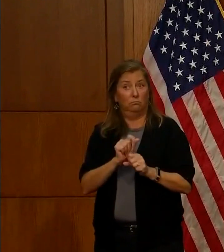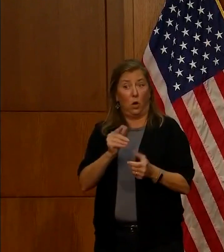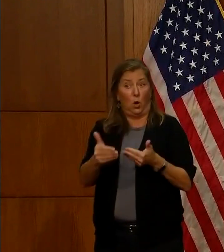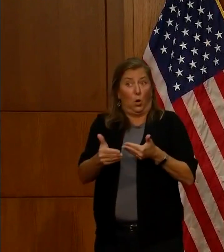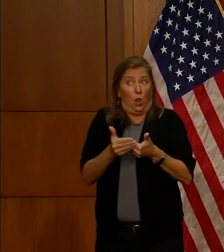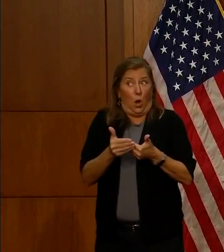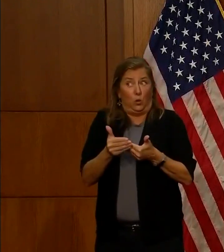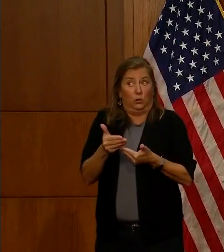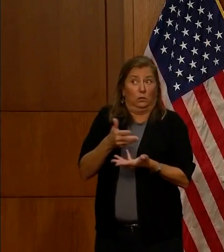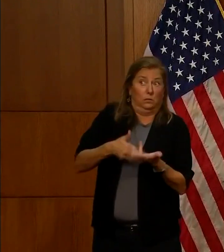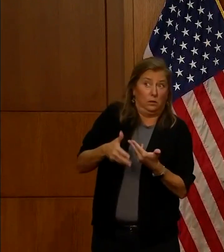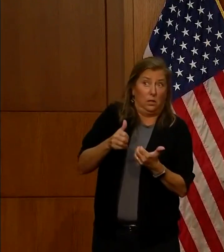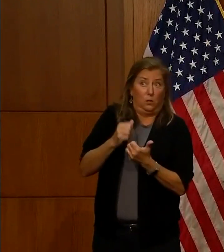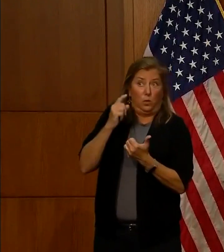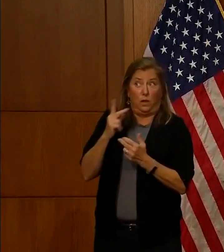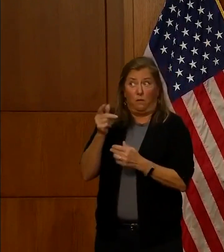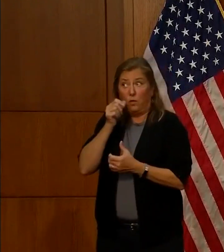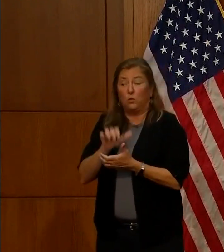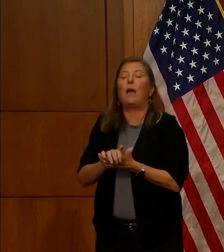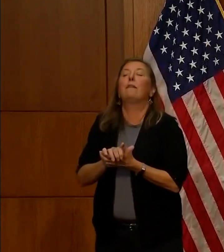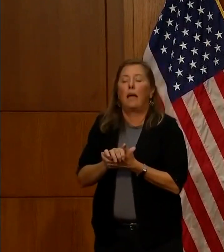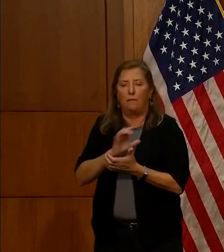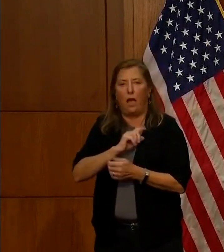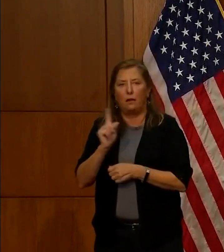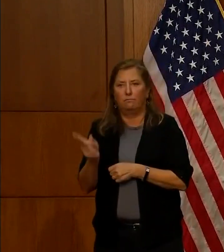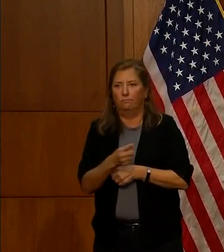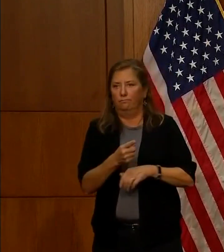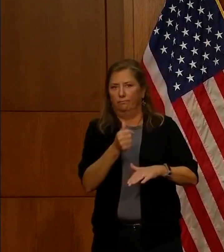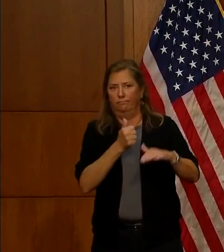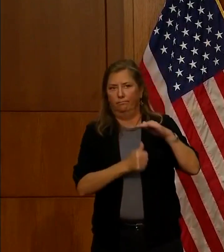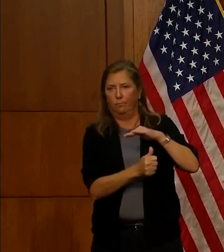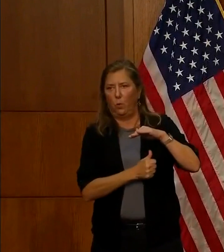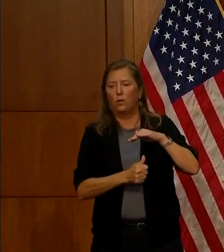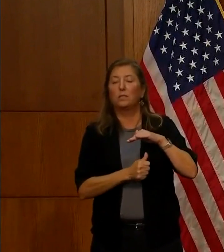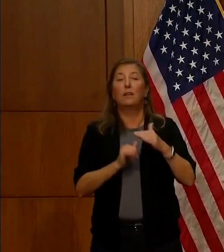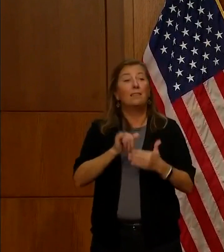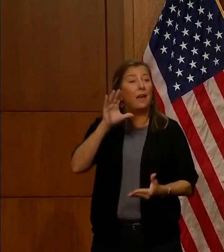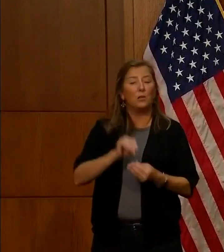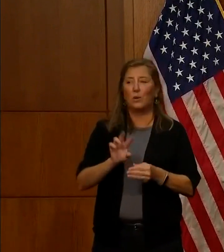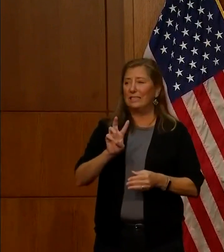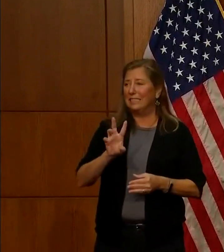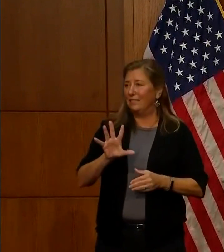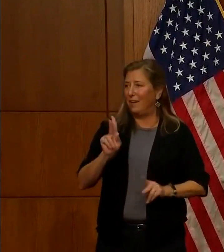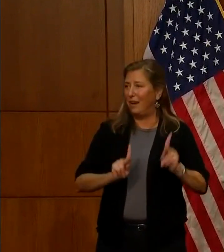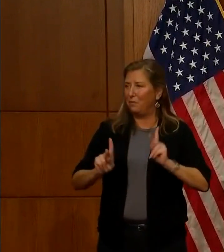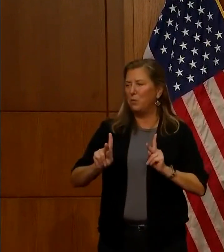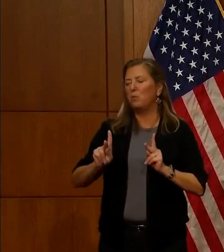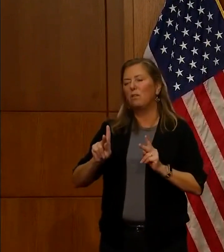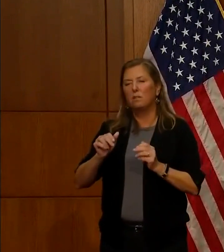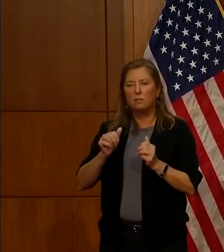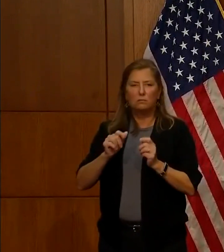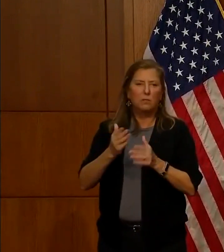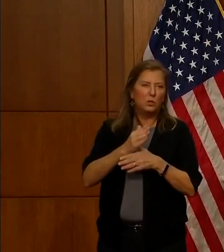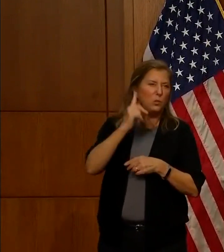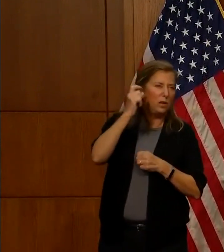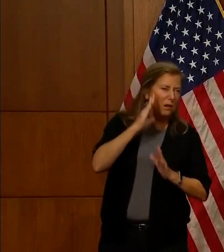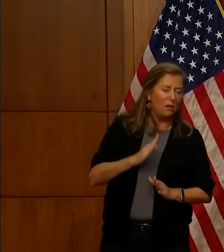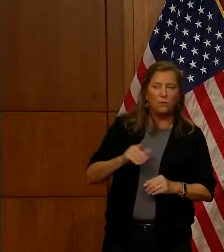WHO MET THAT DEFINITION OF A CLOSE CONTACT AND ASK THEM TO QUARANTINE. THAT NUMBER ALL